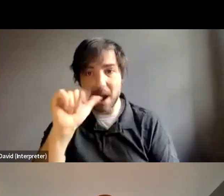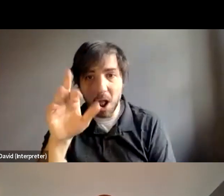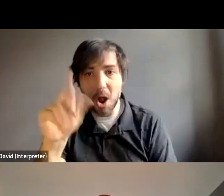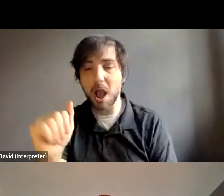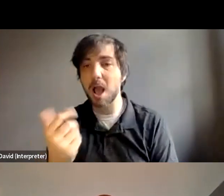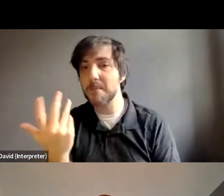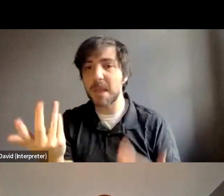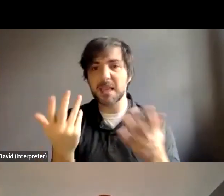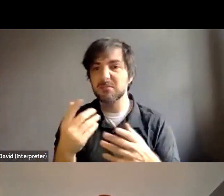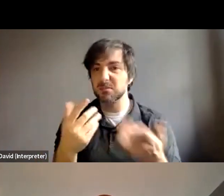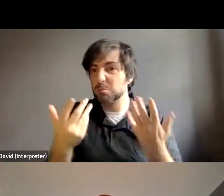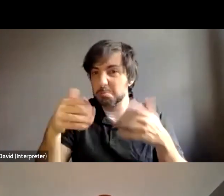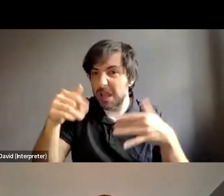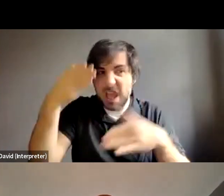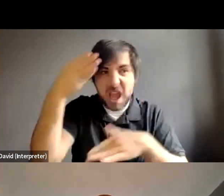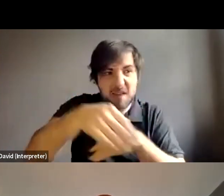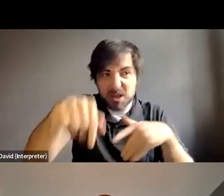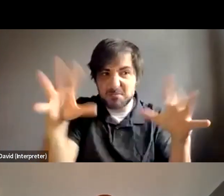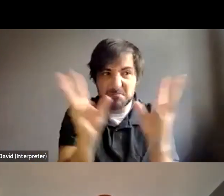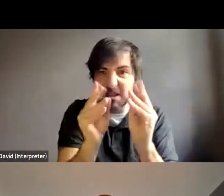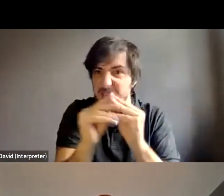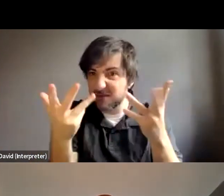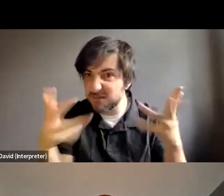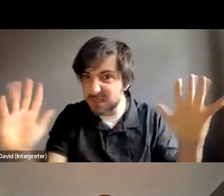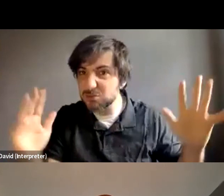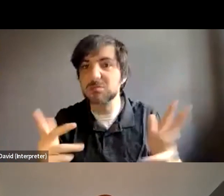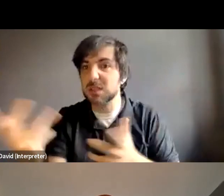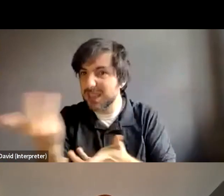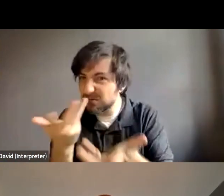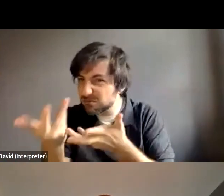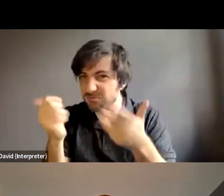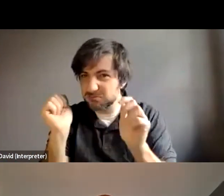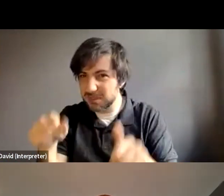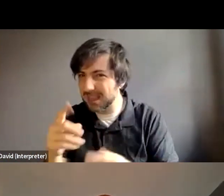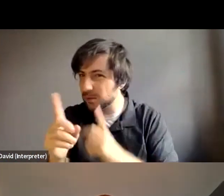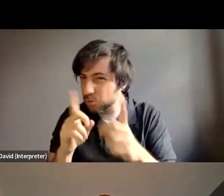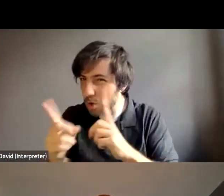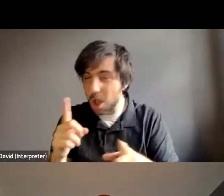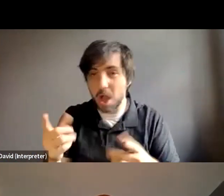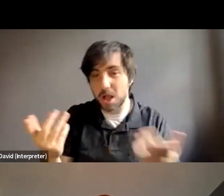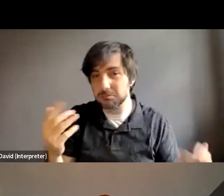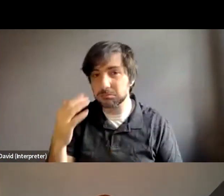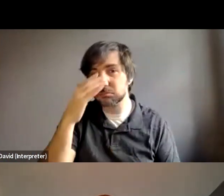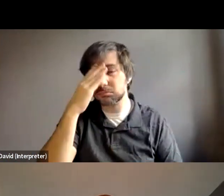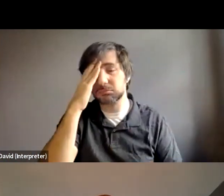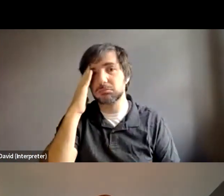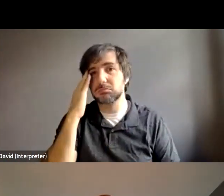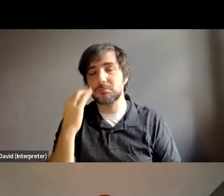to learn more about what -- you know, you have to say on this topic because all we can try